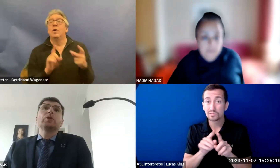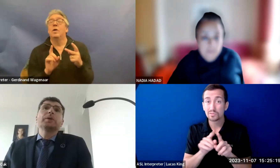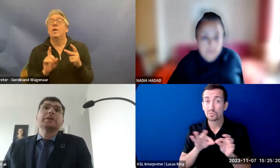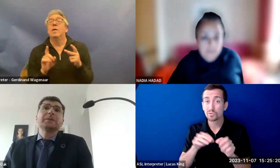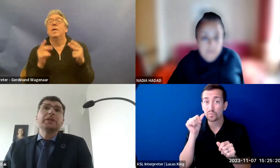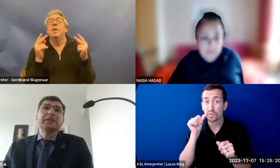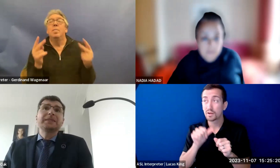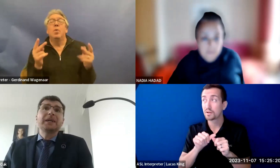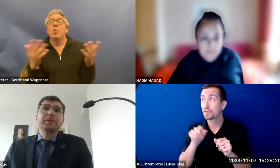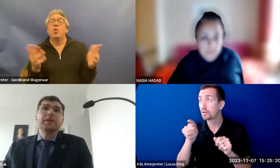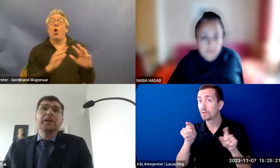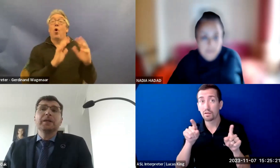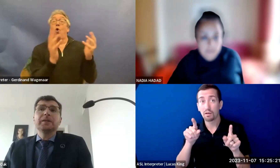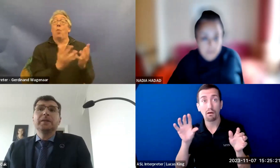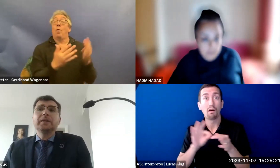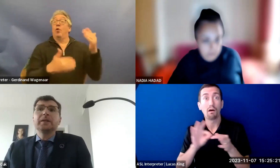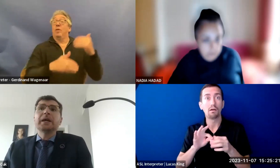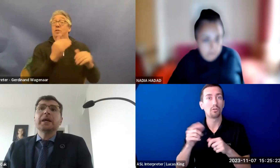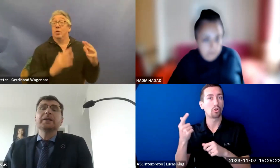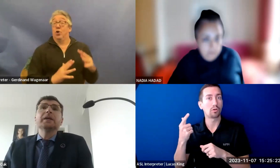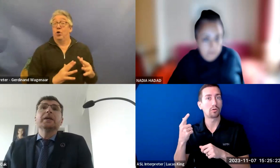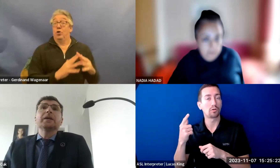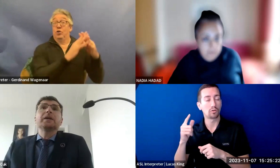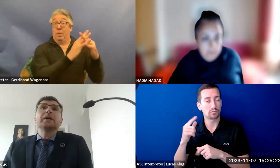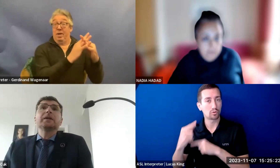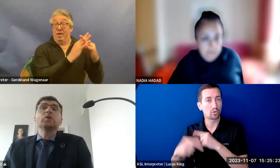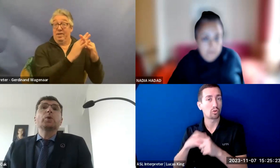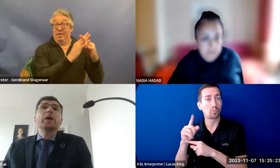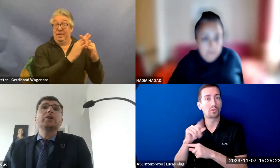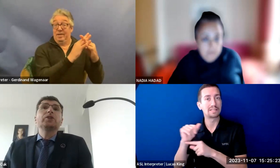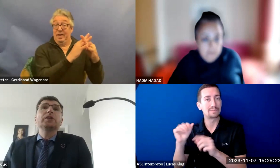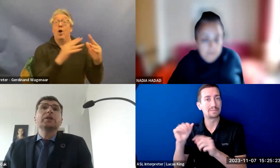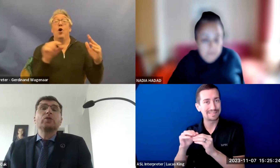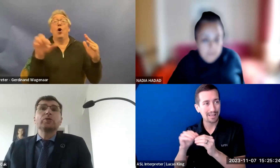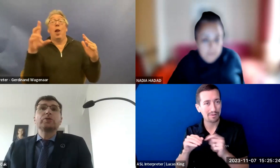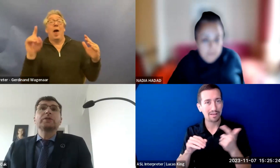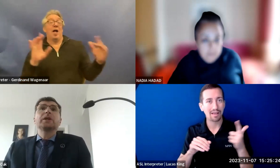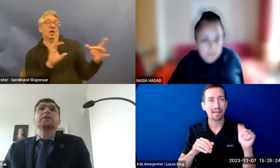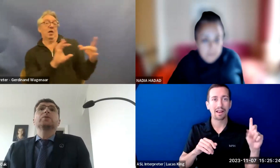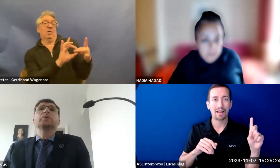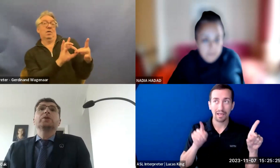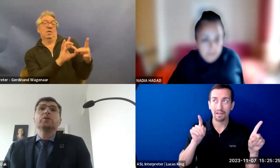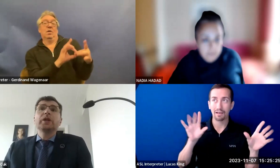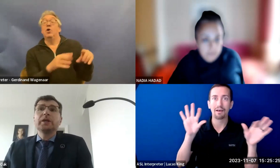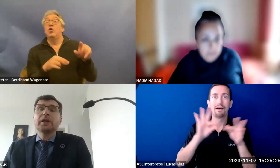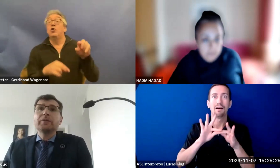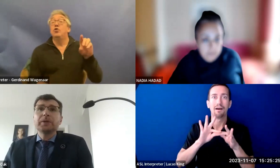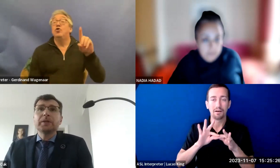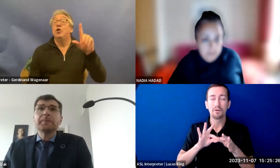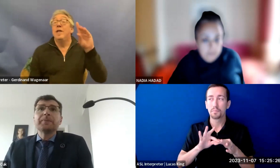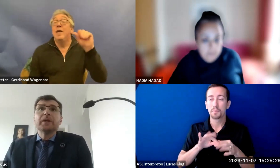between Global Disability Summit and GLAD. In a way, GDS also started with the UK government.